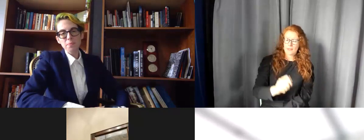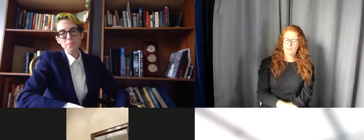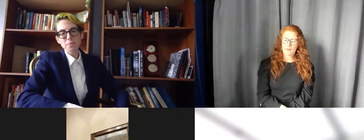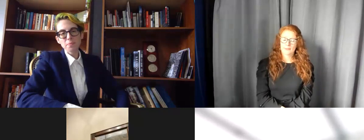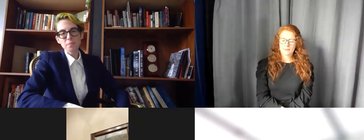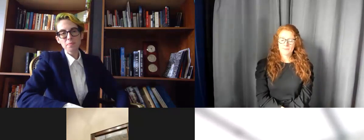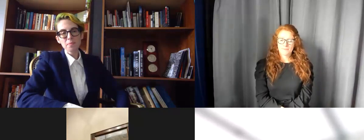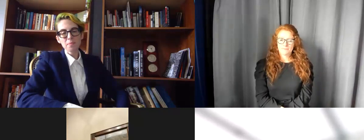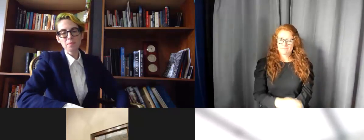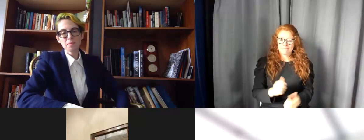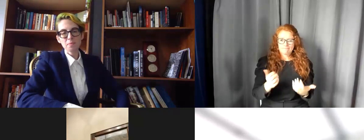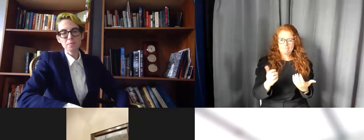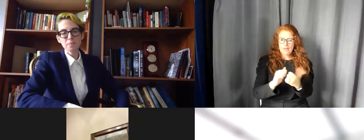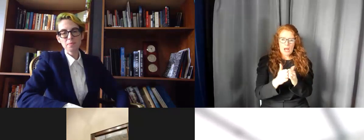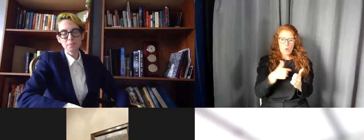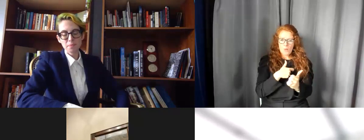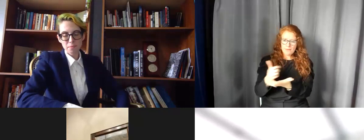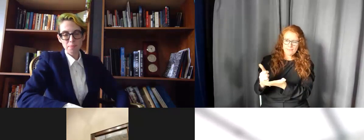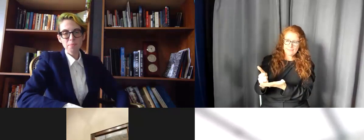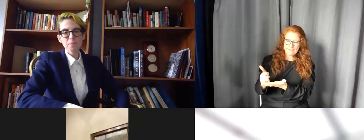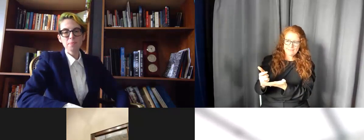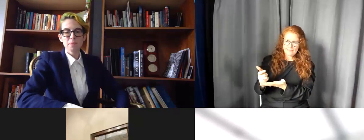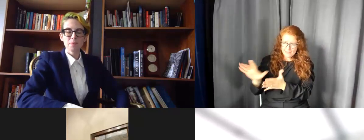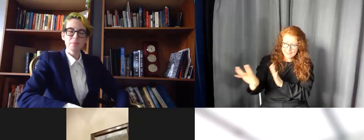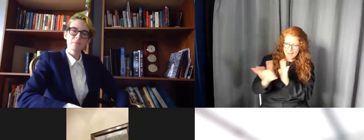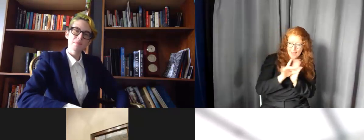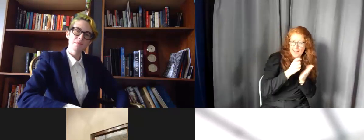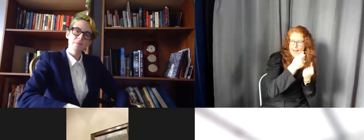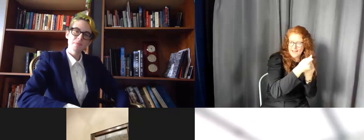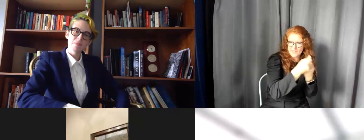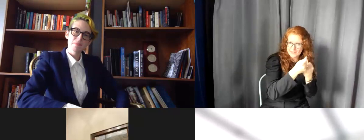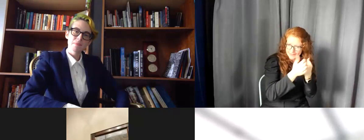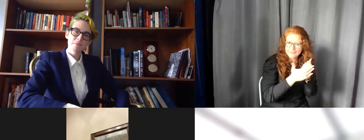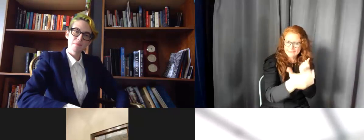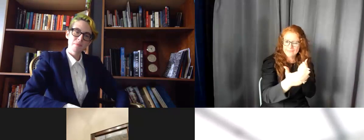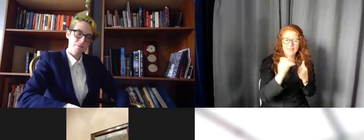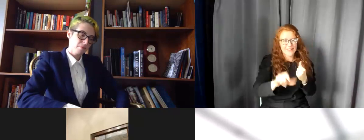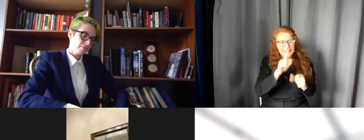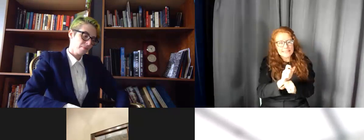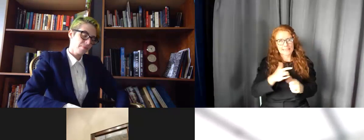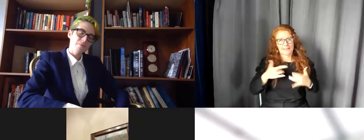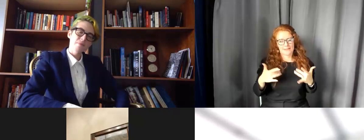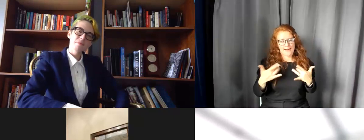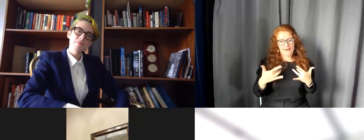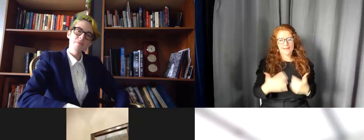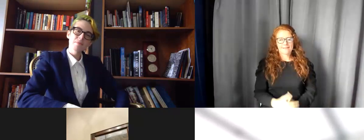Jordan Radford: for their advocacy from. So that's really exciting. Jordan Radford: And we can also talk about